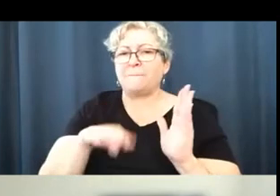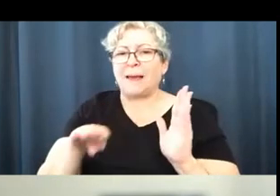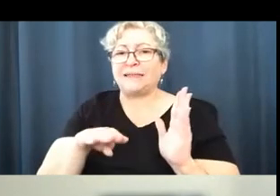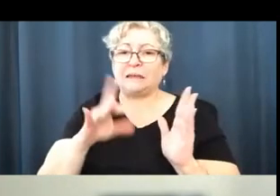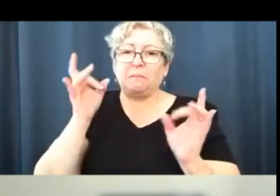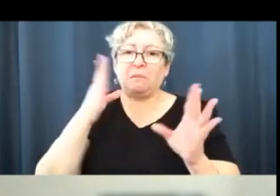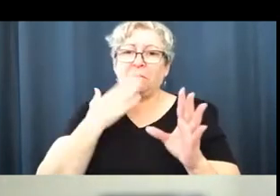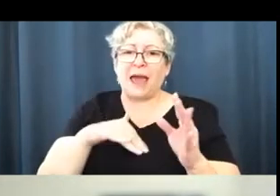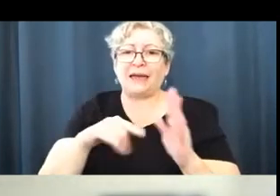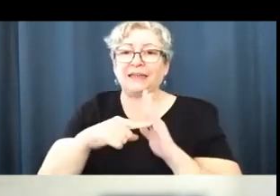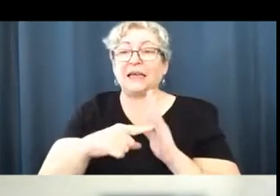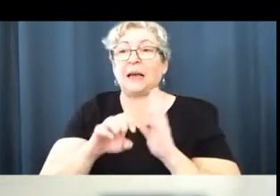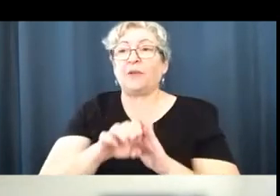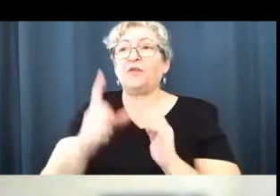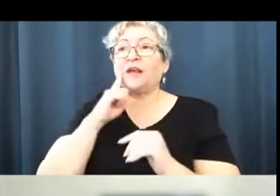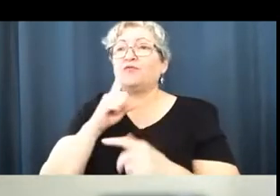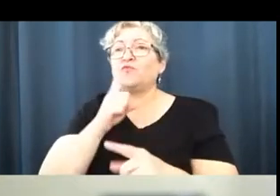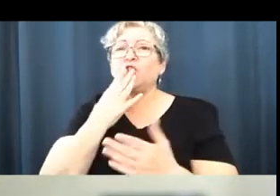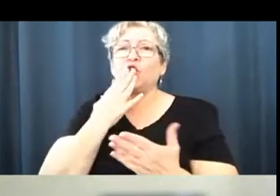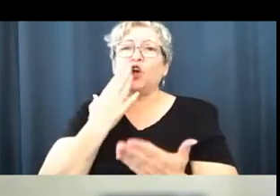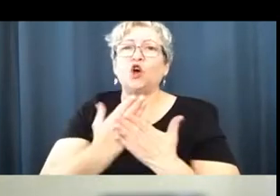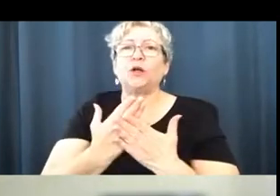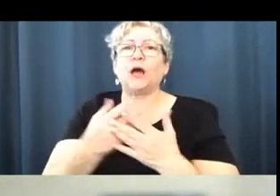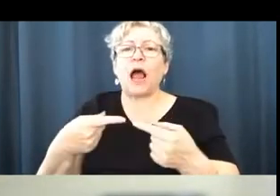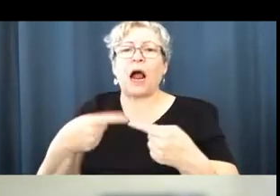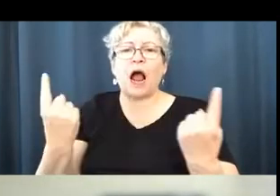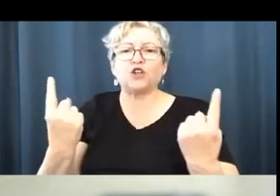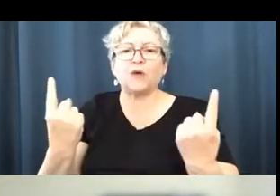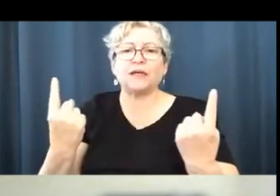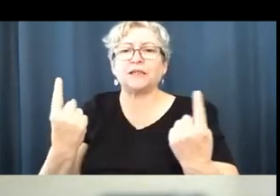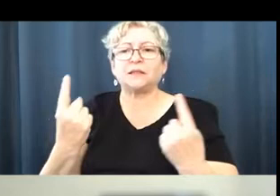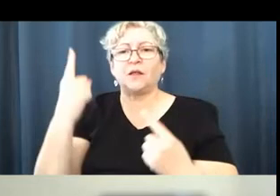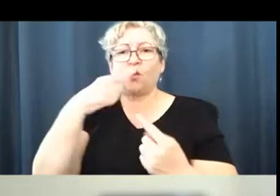But if we think about having really good contrast that looks great when you're sitting at your desk,